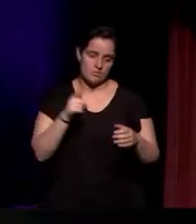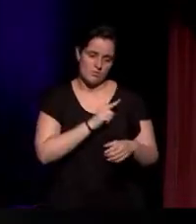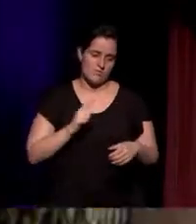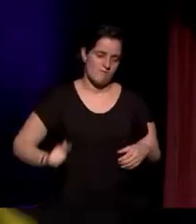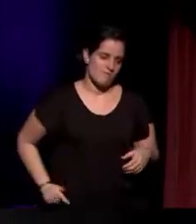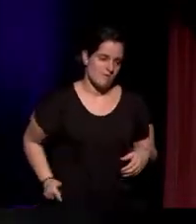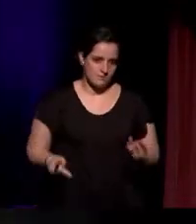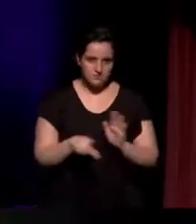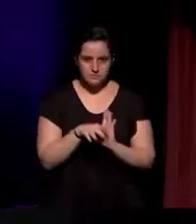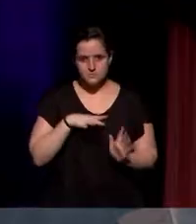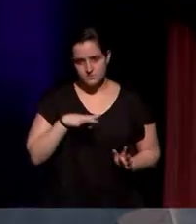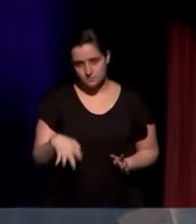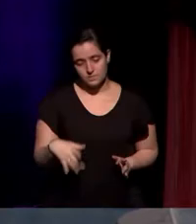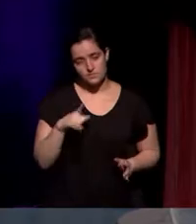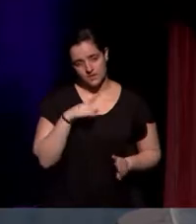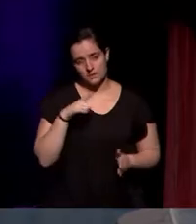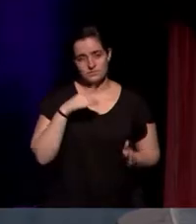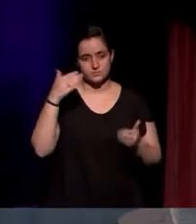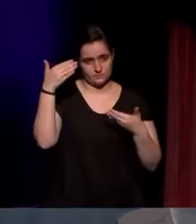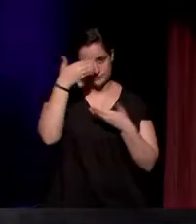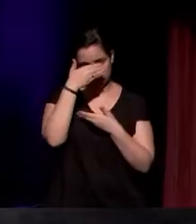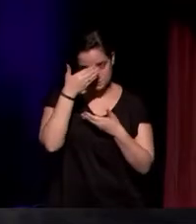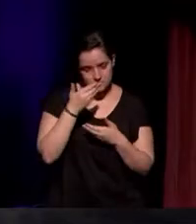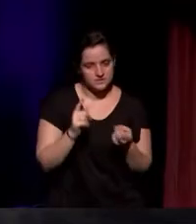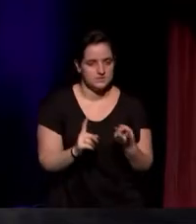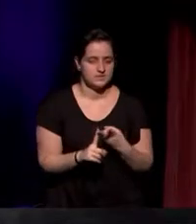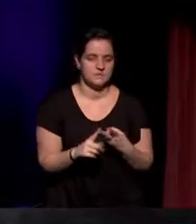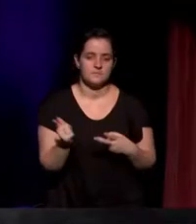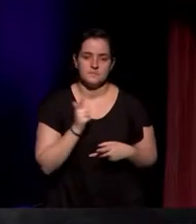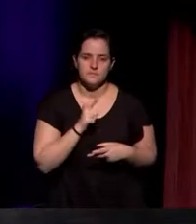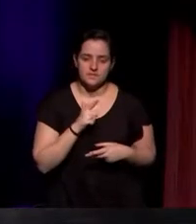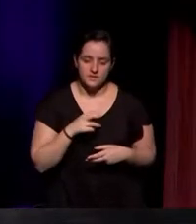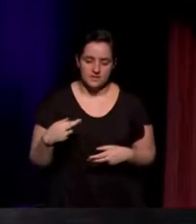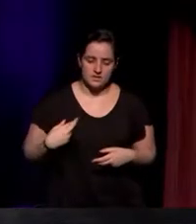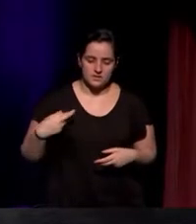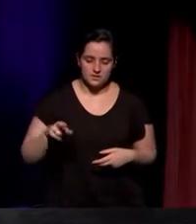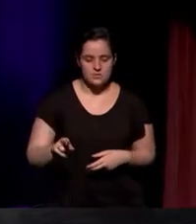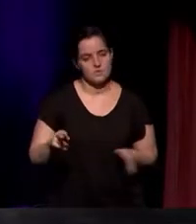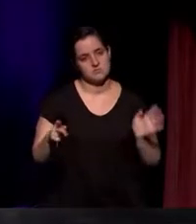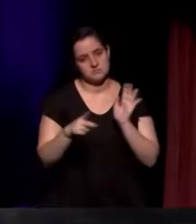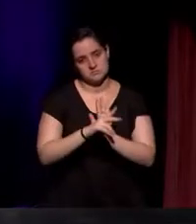we have the Muslim and we have religions of African matrix,